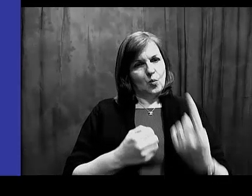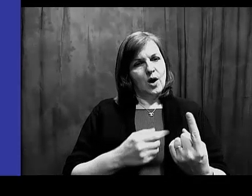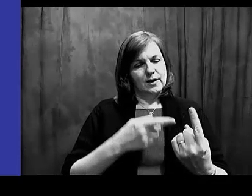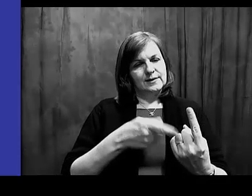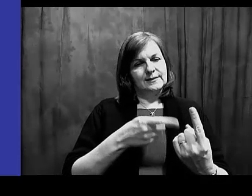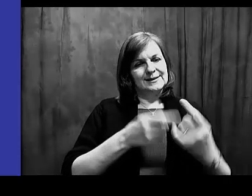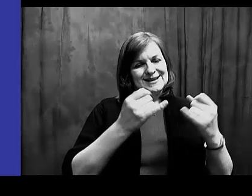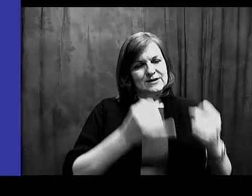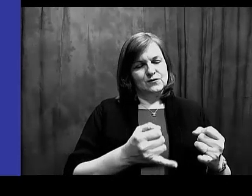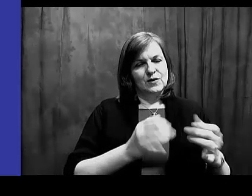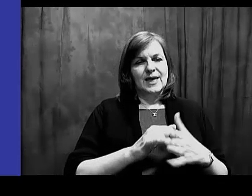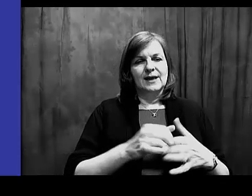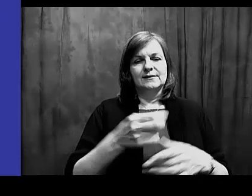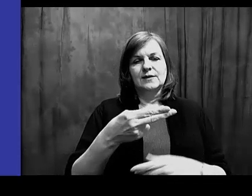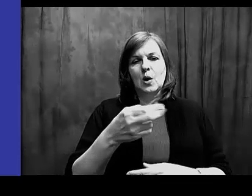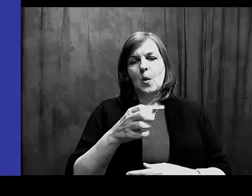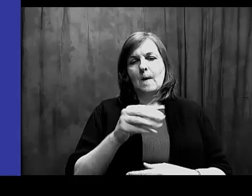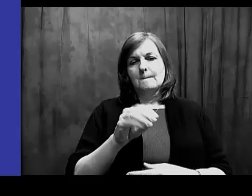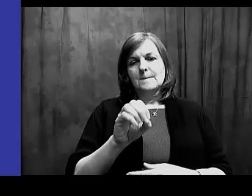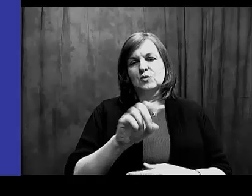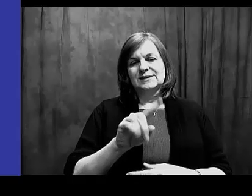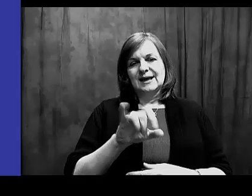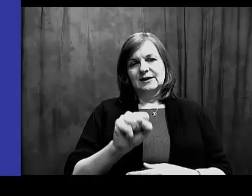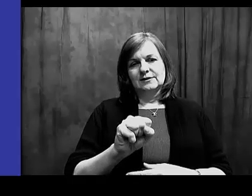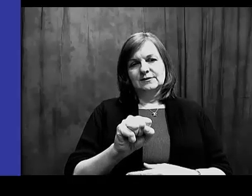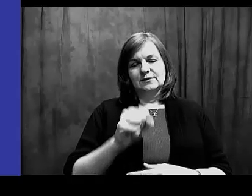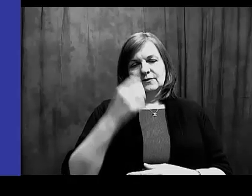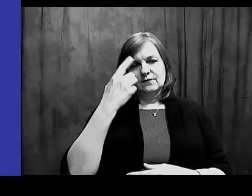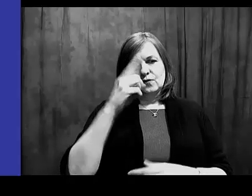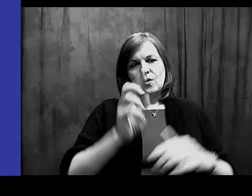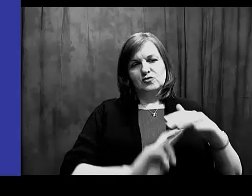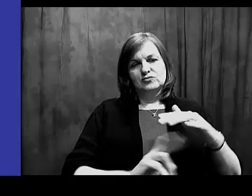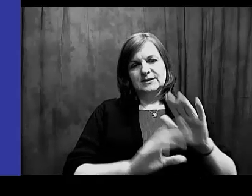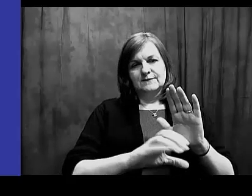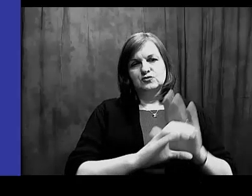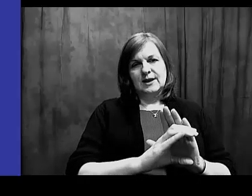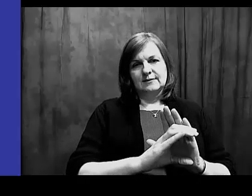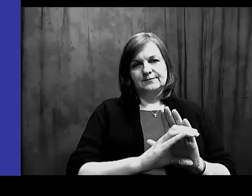and that you start with an individual that is homozygous recessive